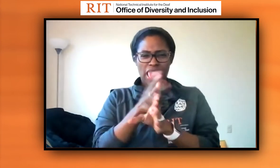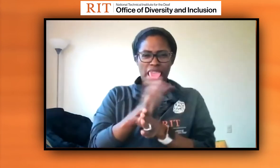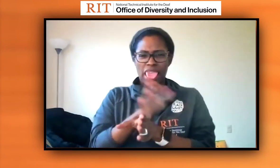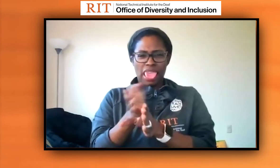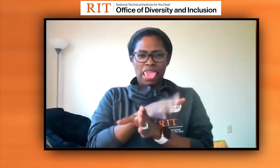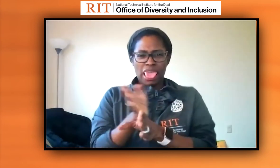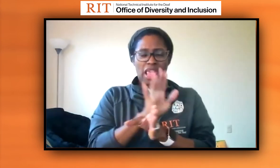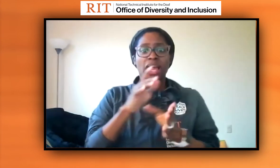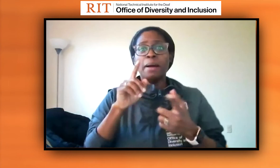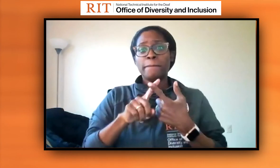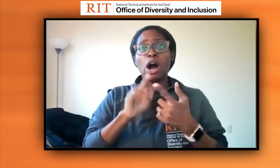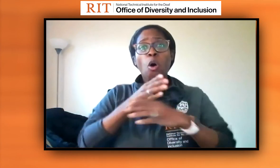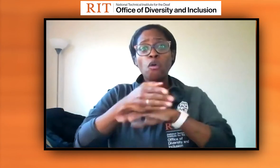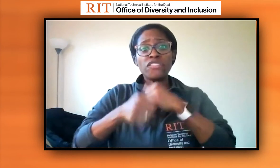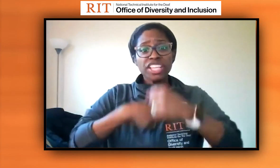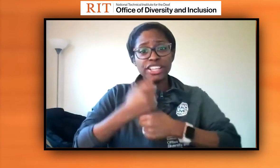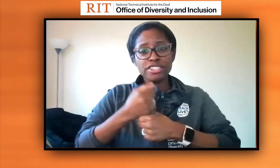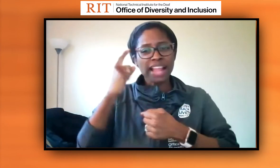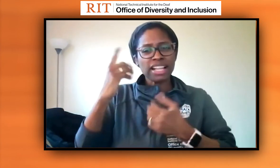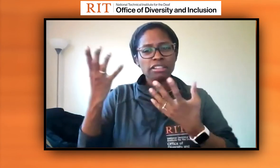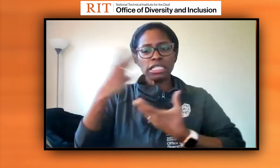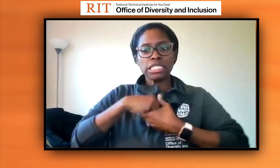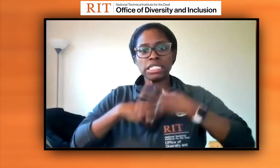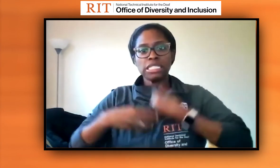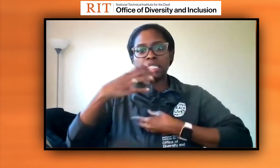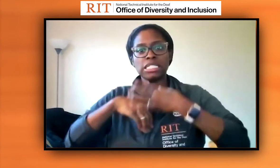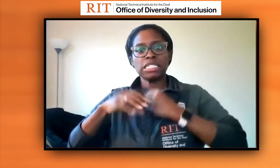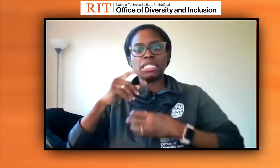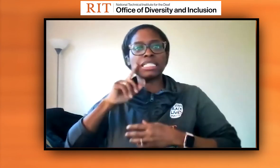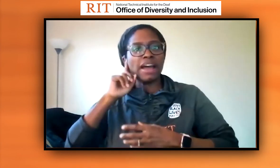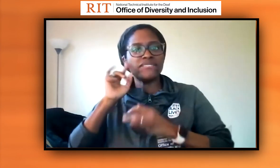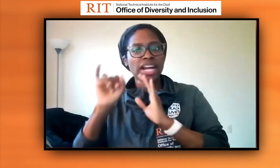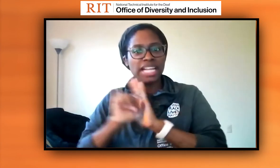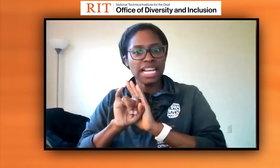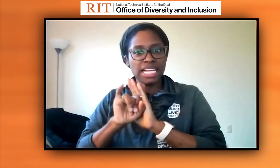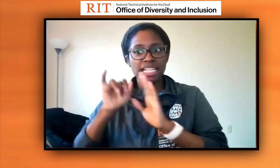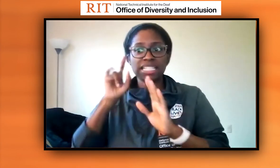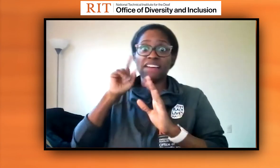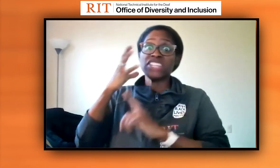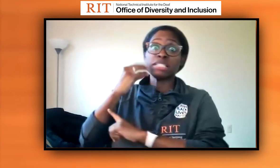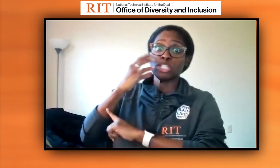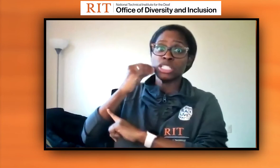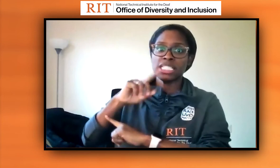And I feel like I tote the line very carefully. And so, over the years, the Deaf experience,